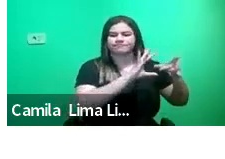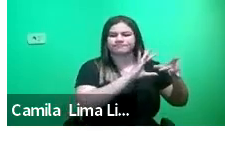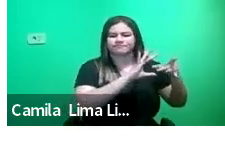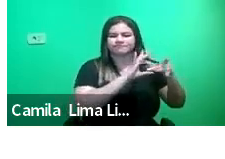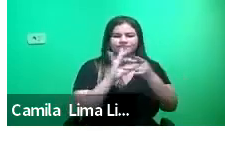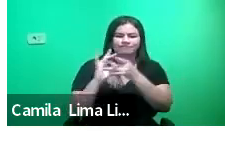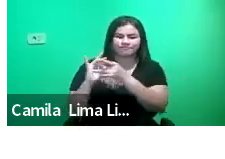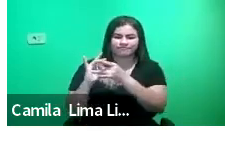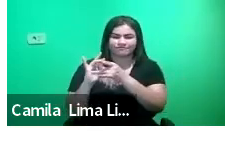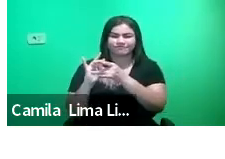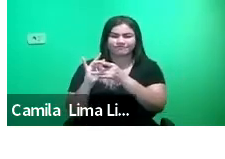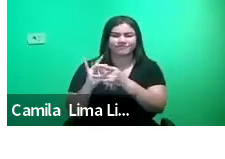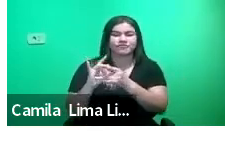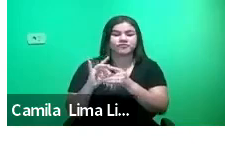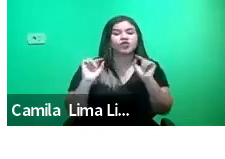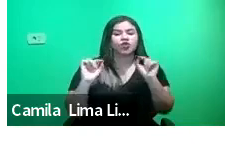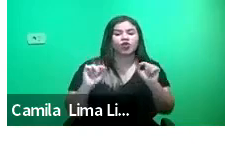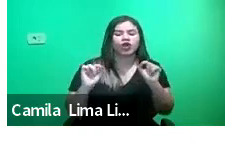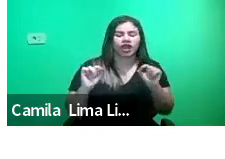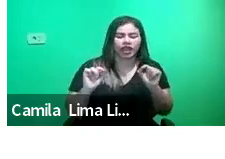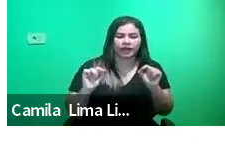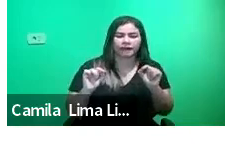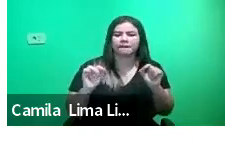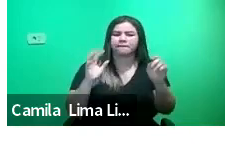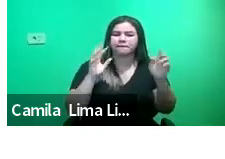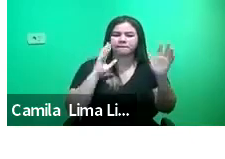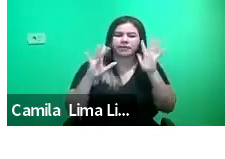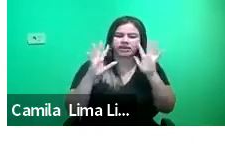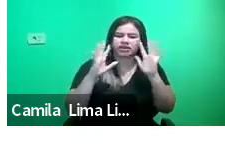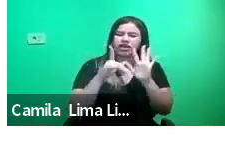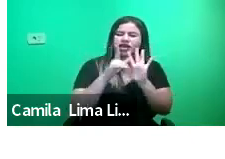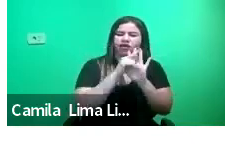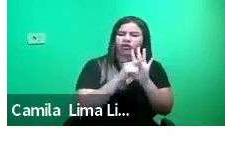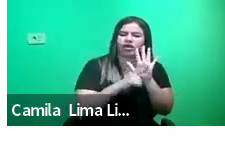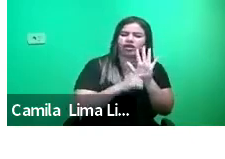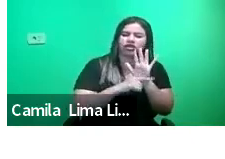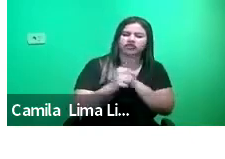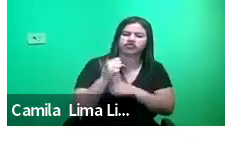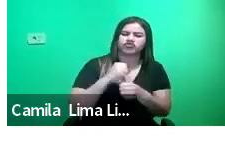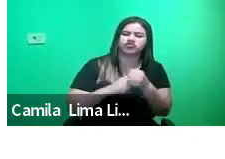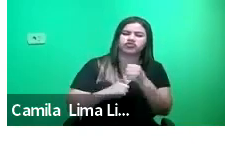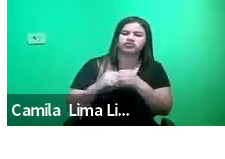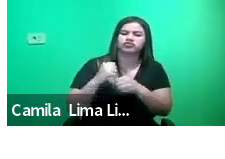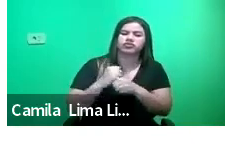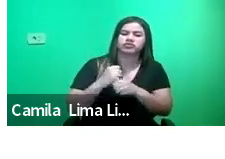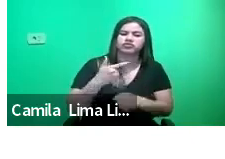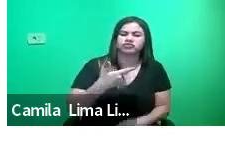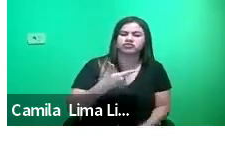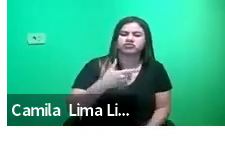refer to the to the 2,019 to the 2,019 article by to the 2,019 article by anist at Thinker, where she takes the